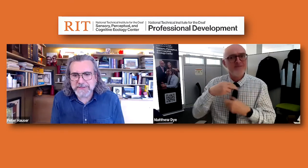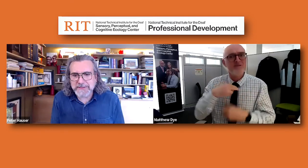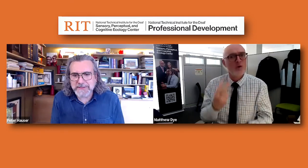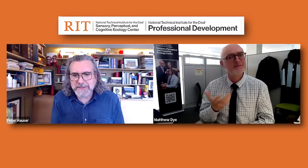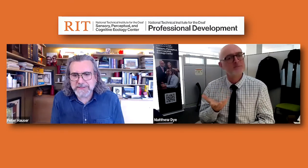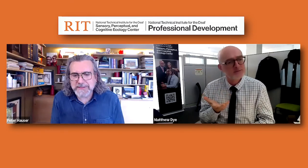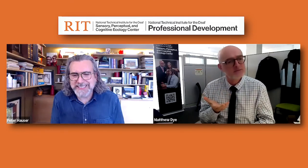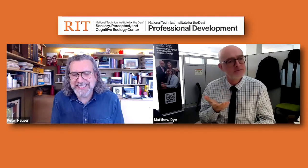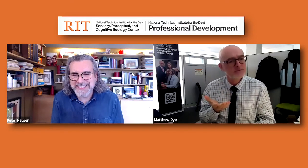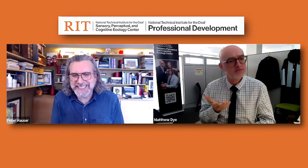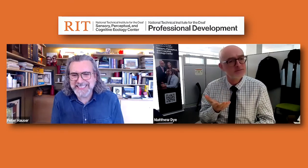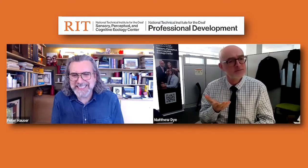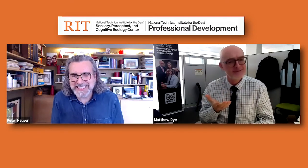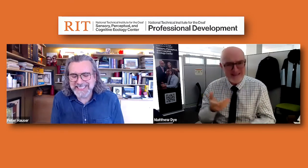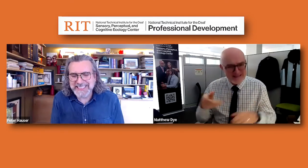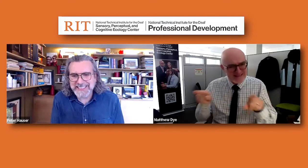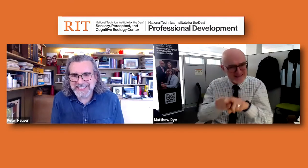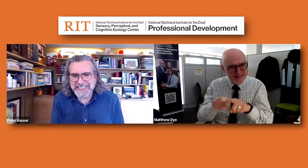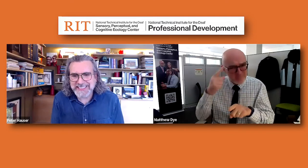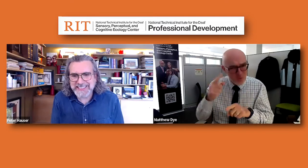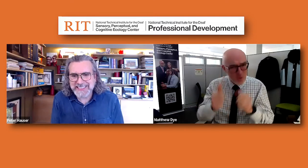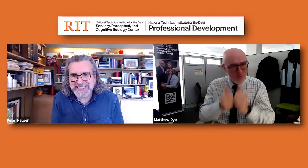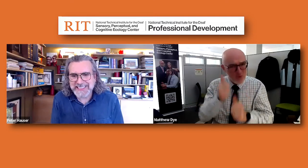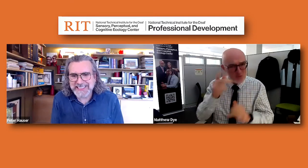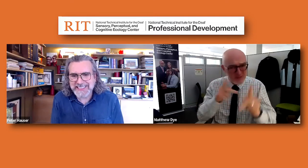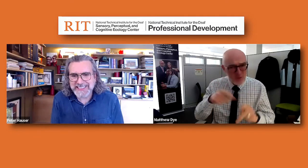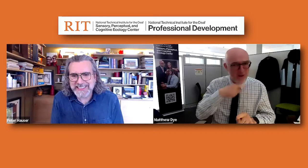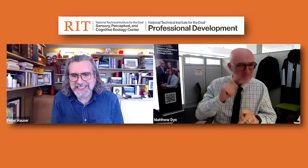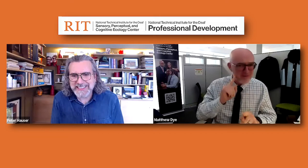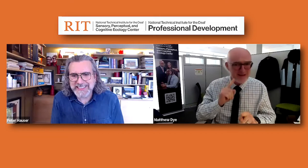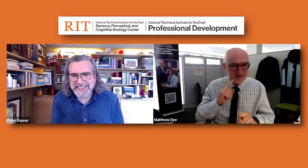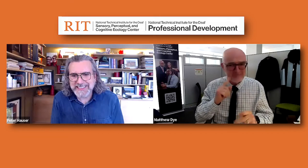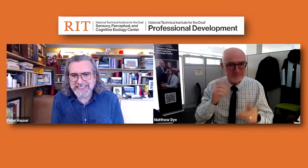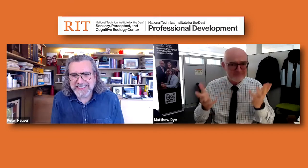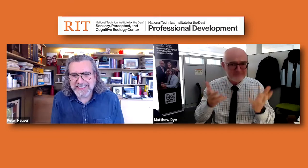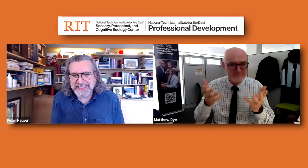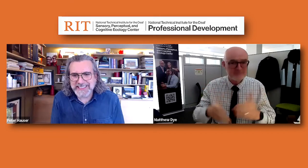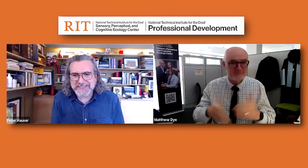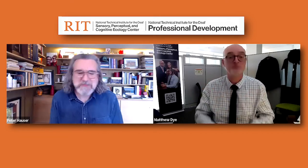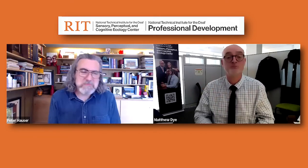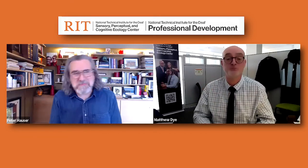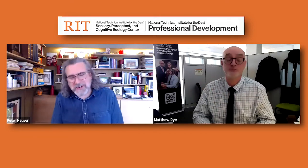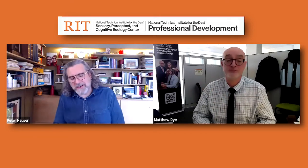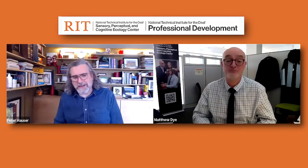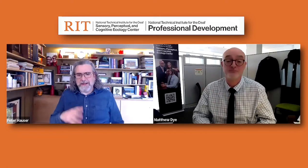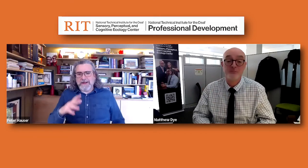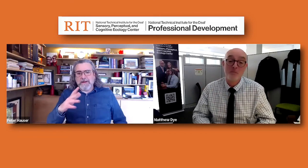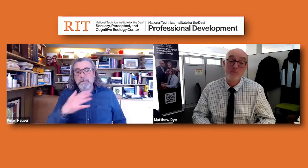they do read with an inner voice. So the question is, "Is that the same for most people